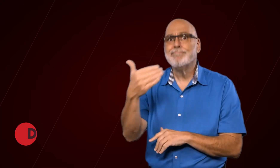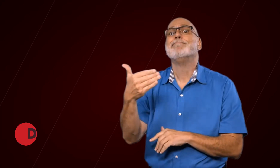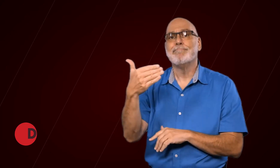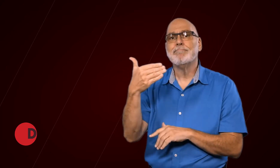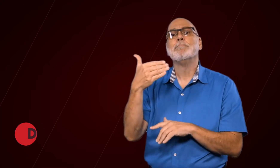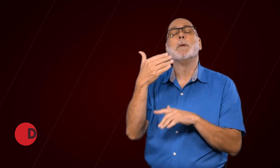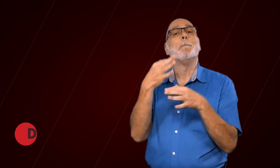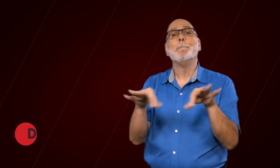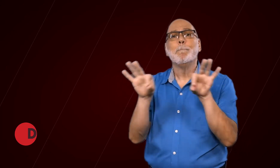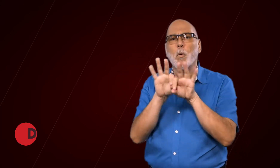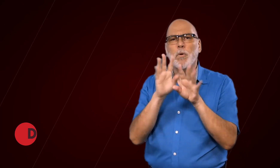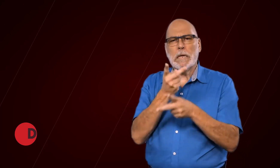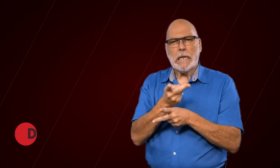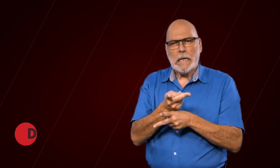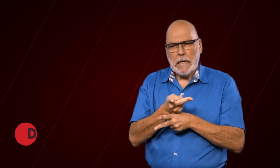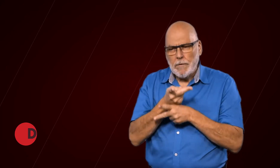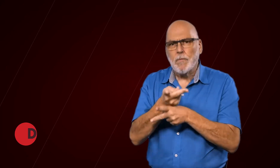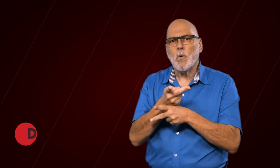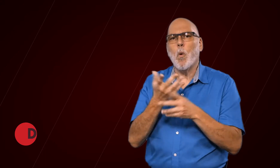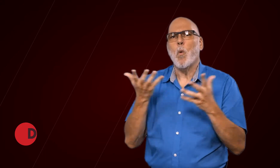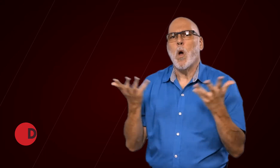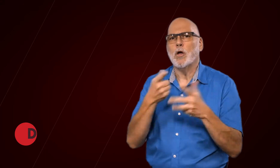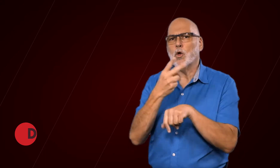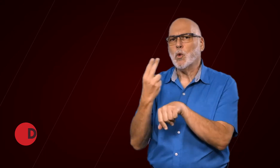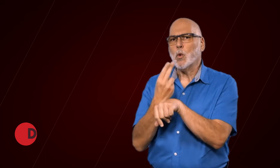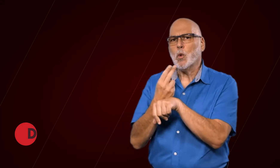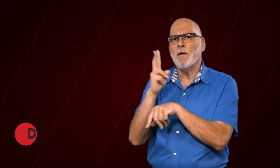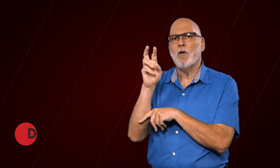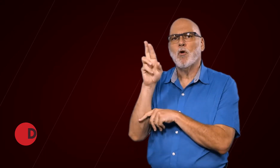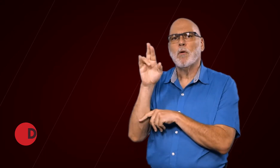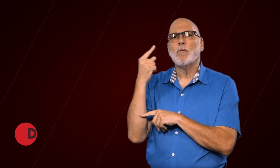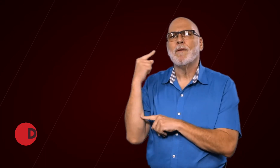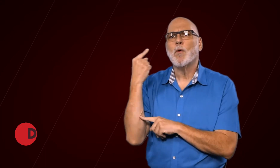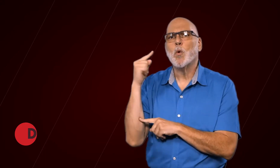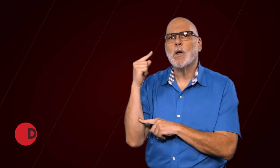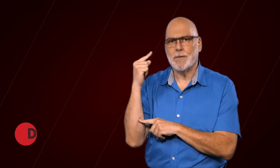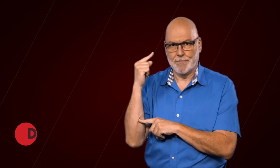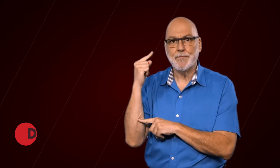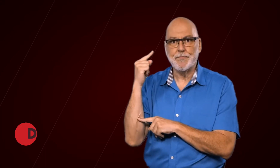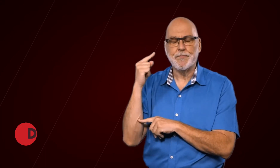just need to be careful when to use VRI.